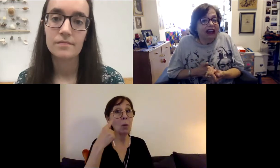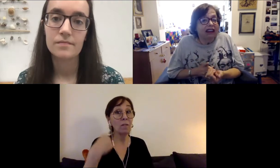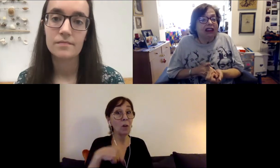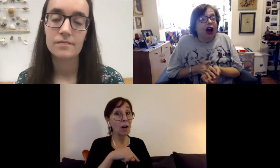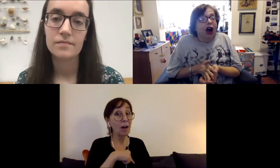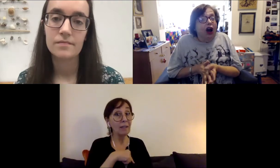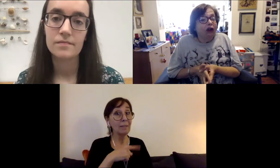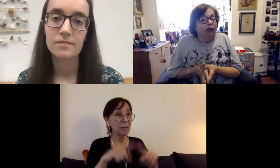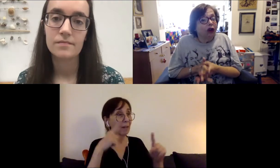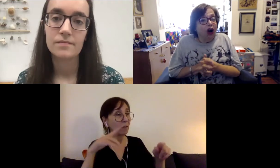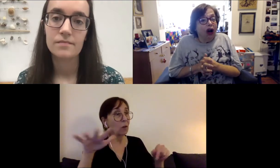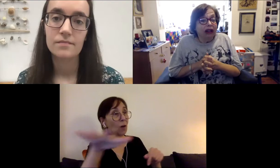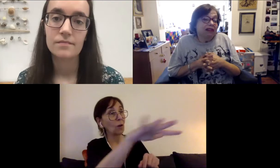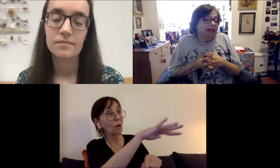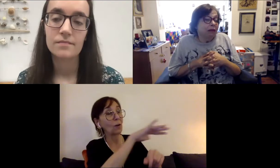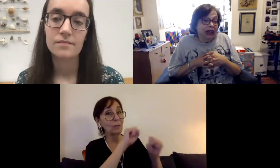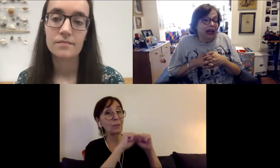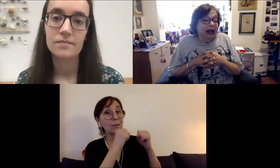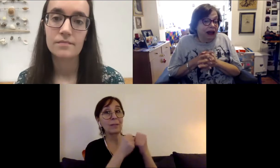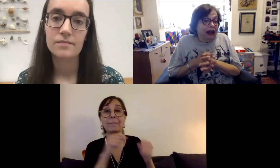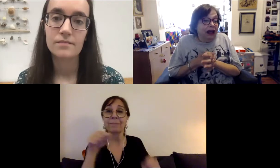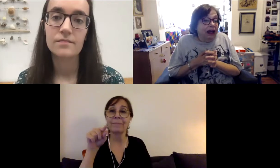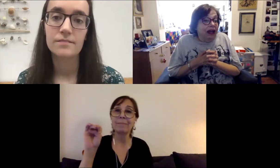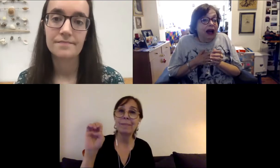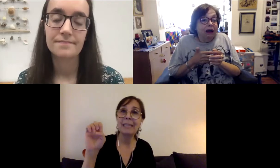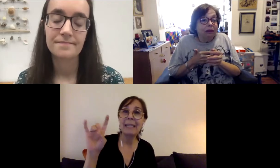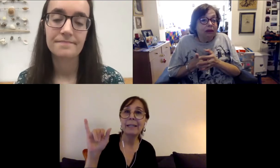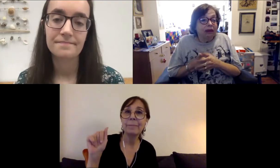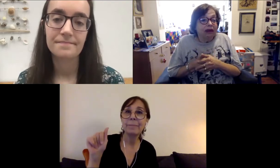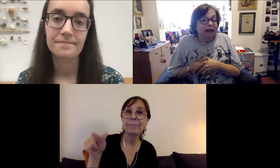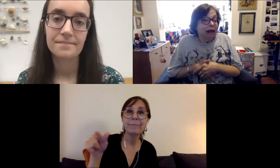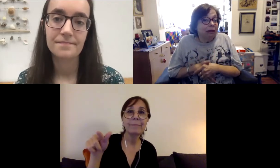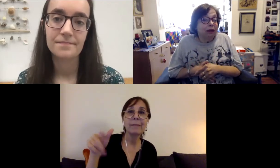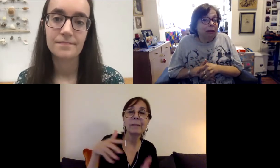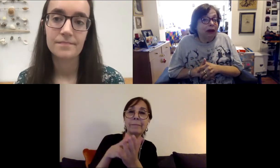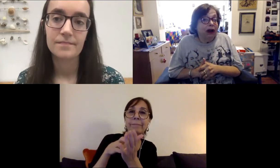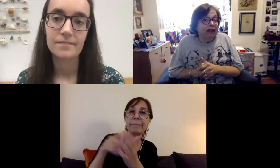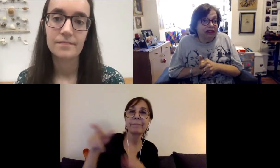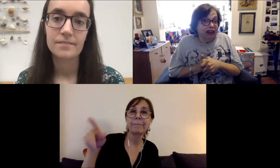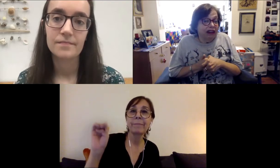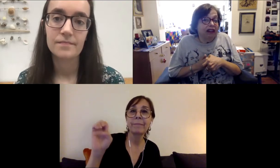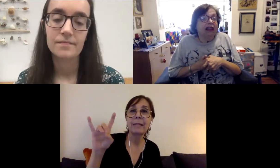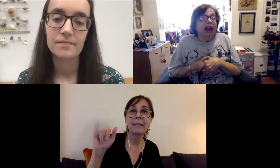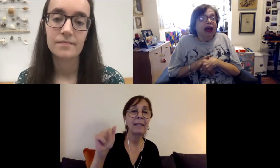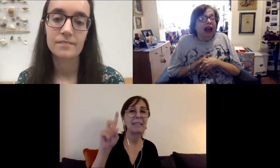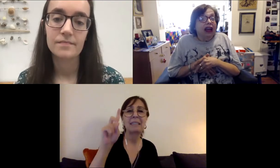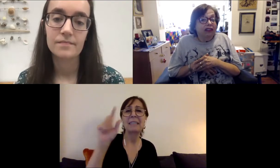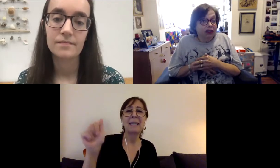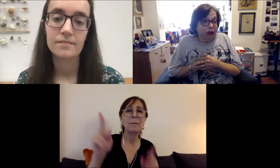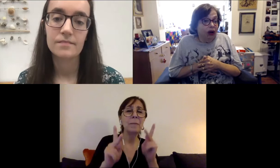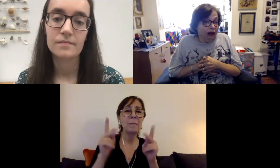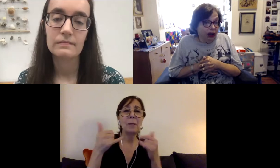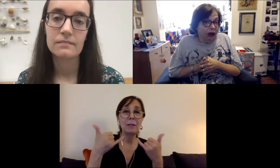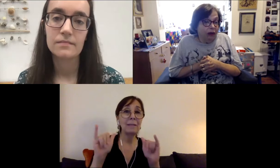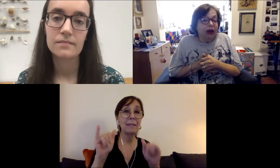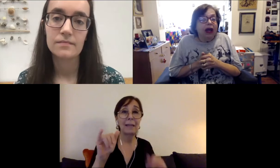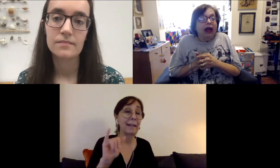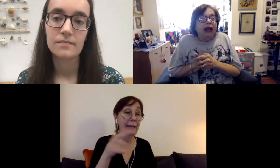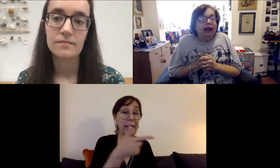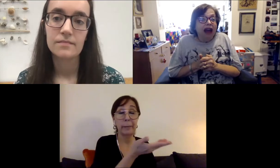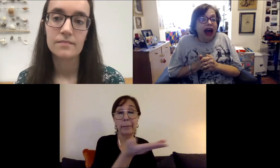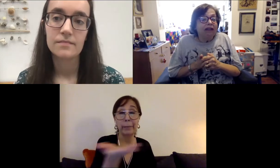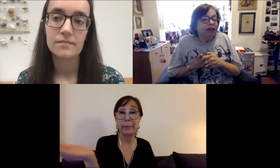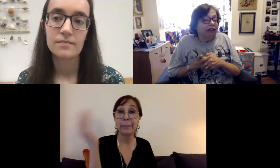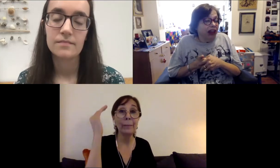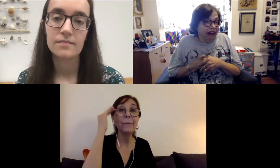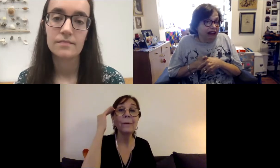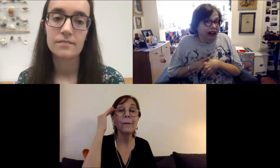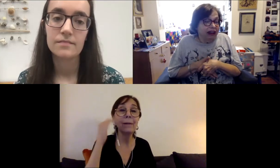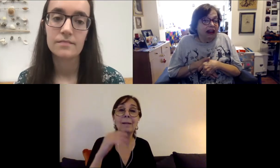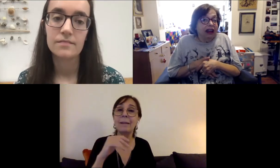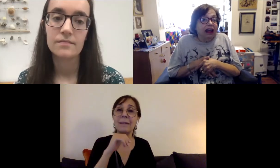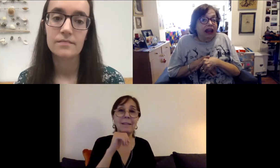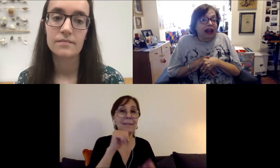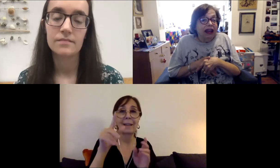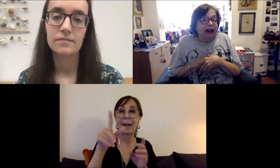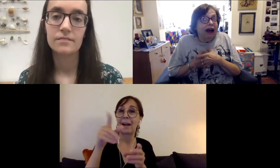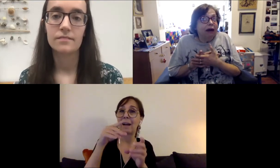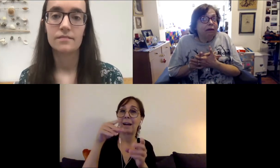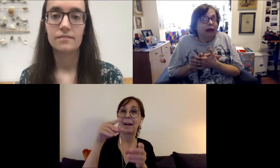overall is the media. Disabled people are still as you all know not reflected in a